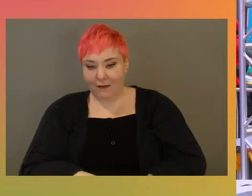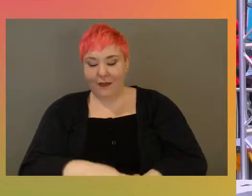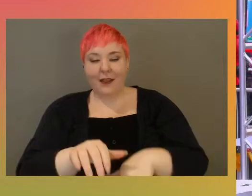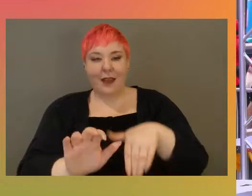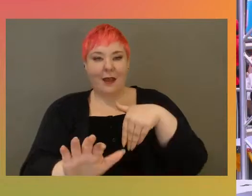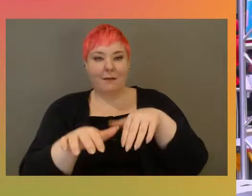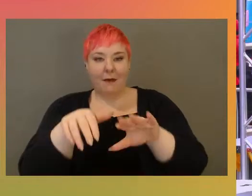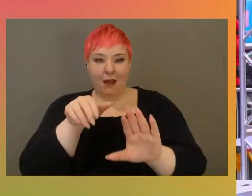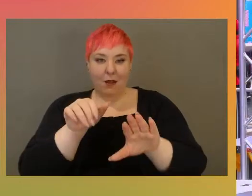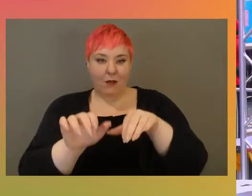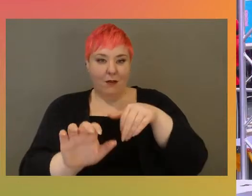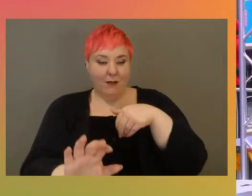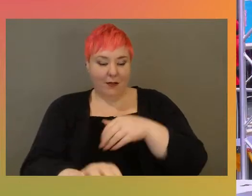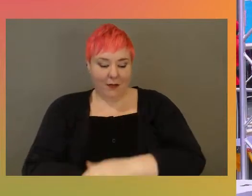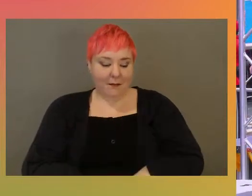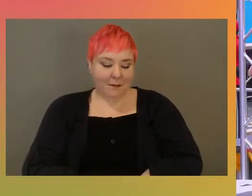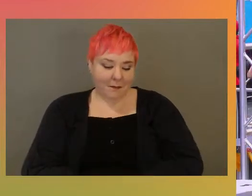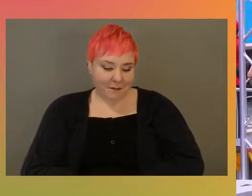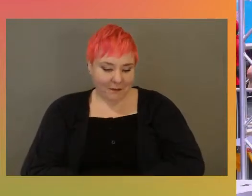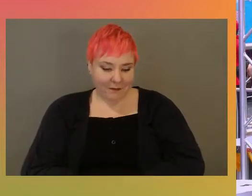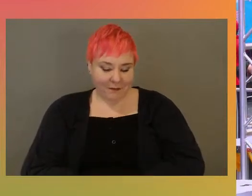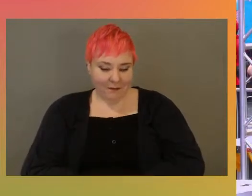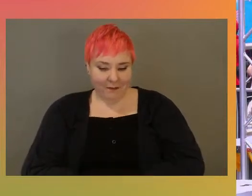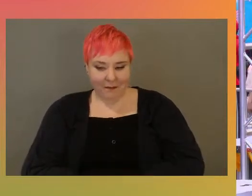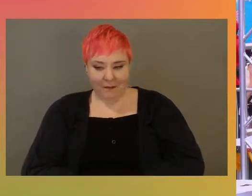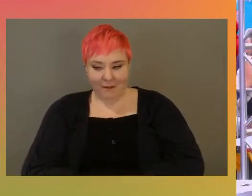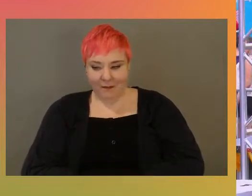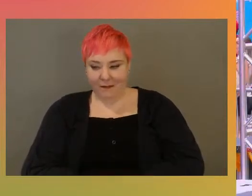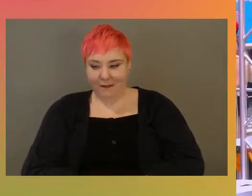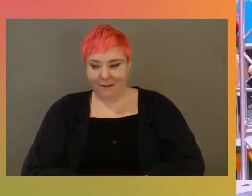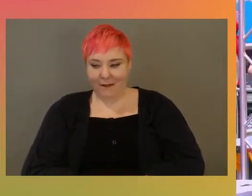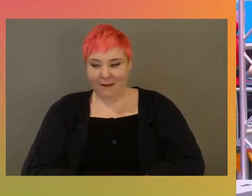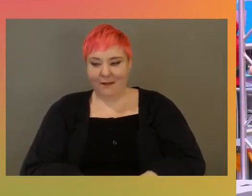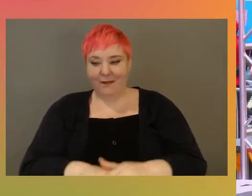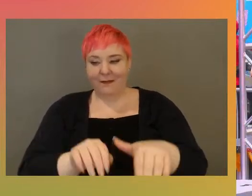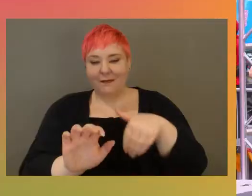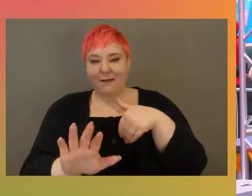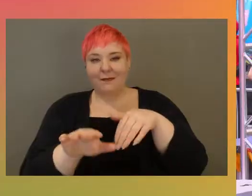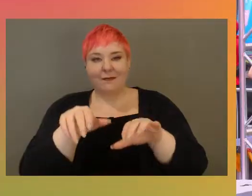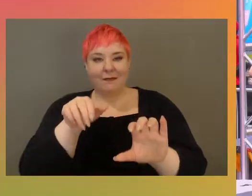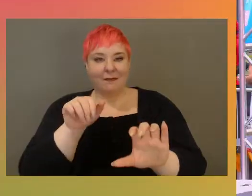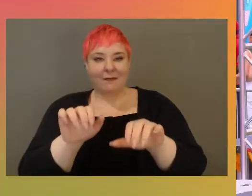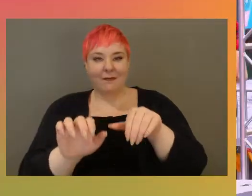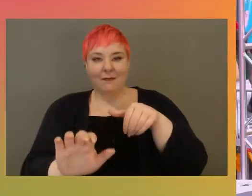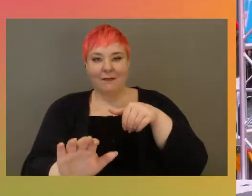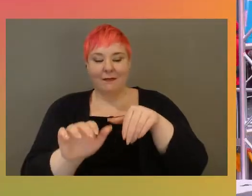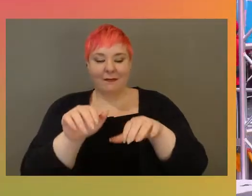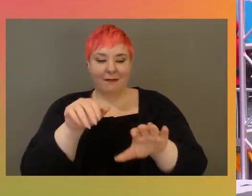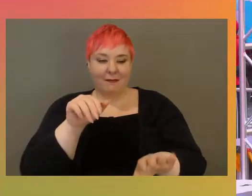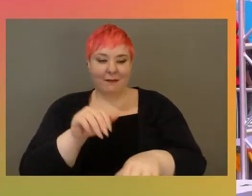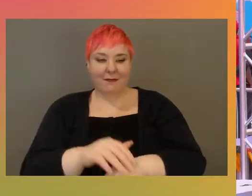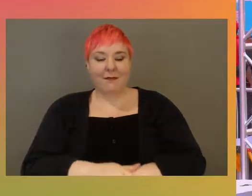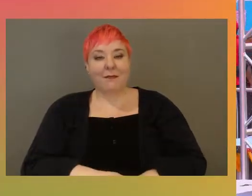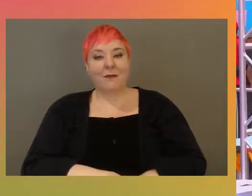PULL YOUR HIPS BACK DOWN, DOWNWARD FACING DOG.